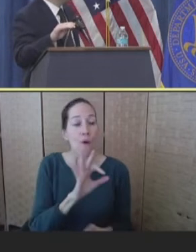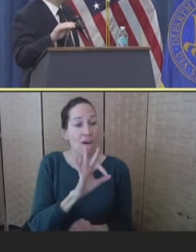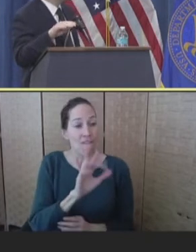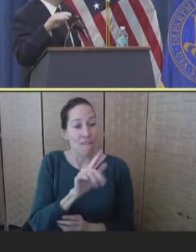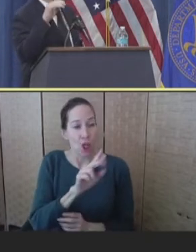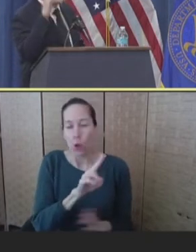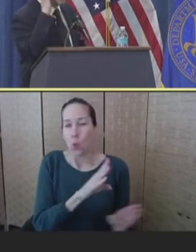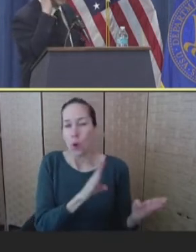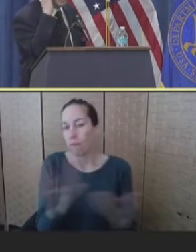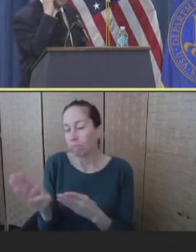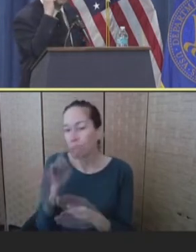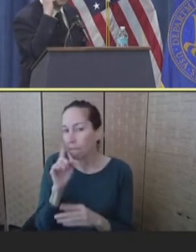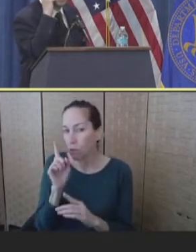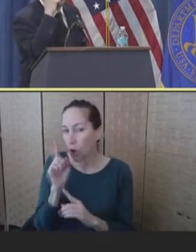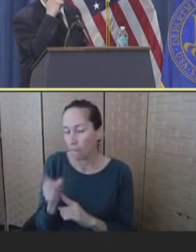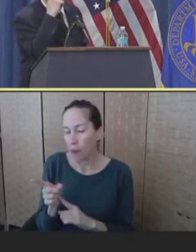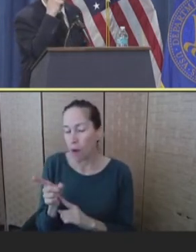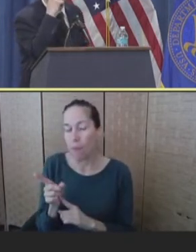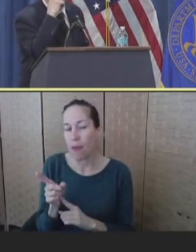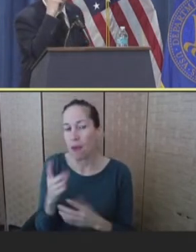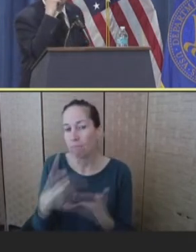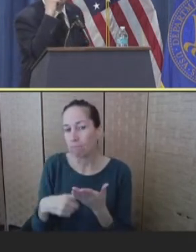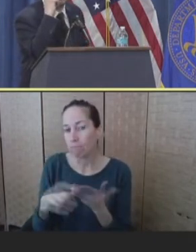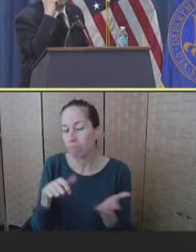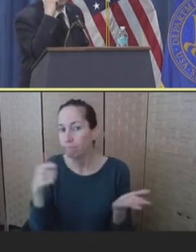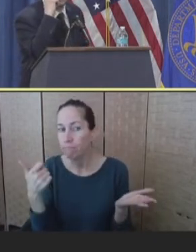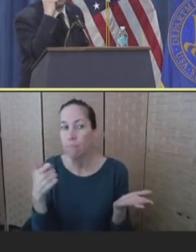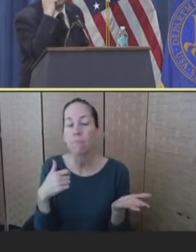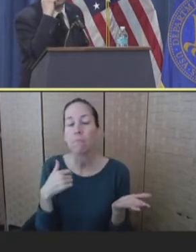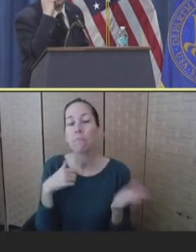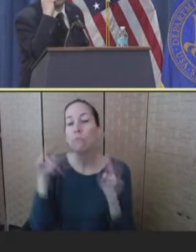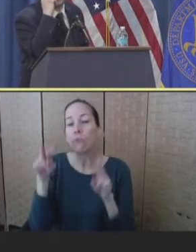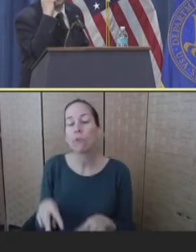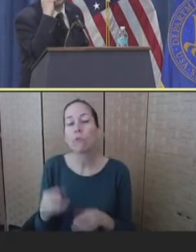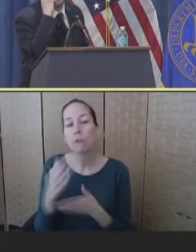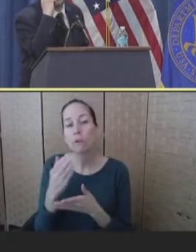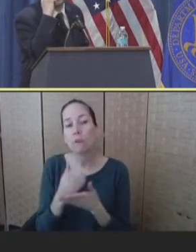We also looked at a few other routine adults' vaccinations.